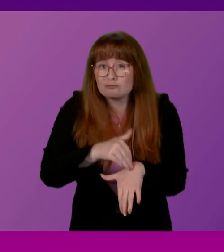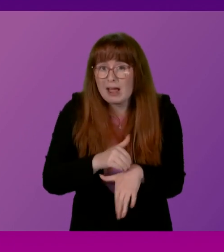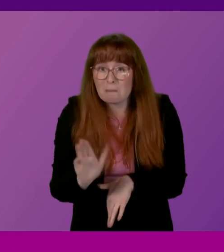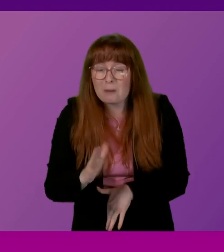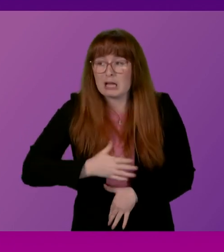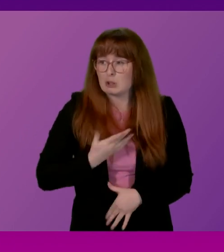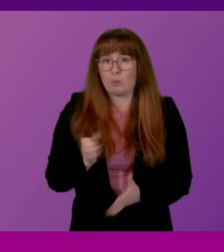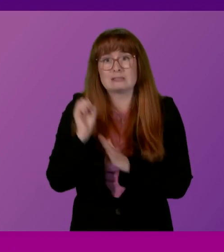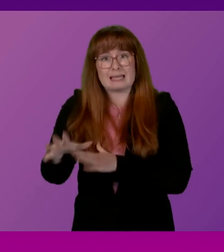in jail.